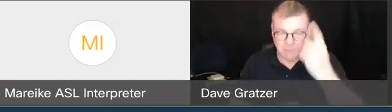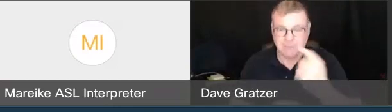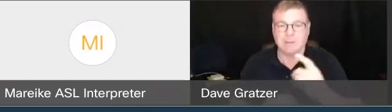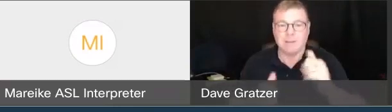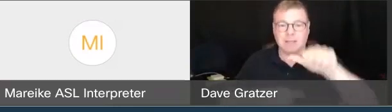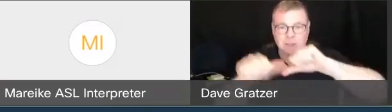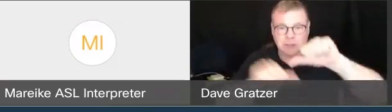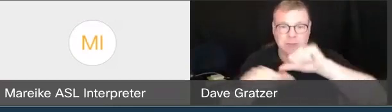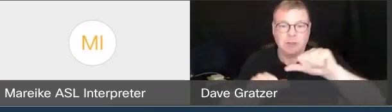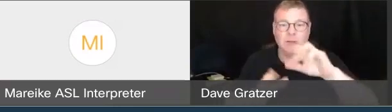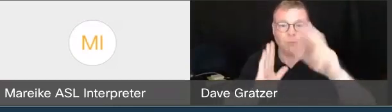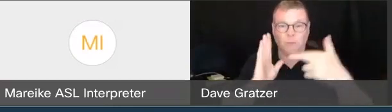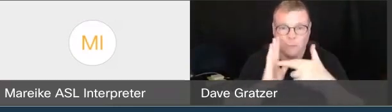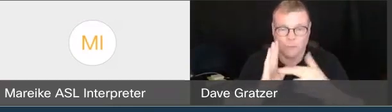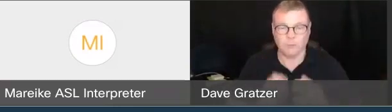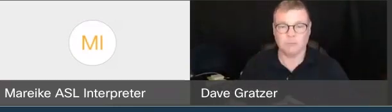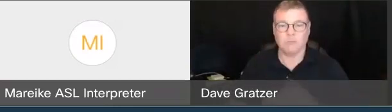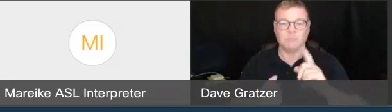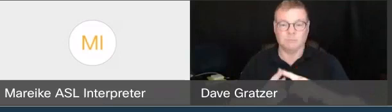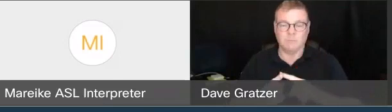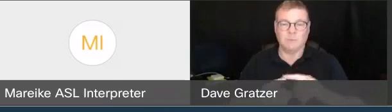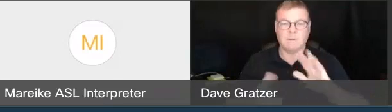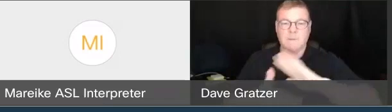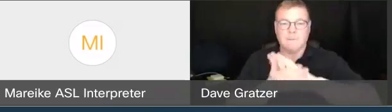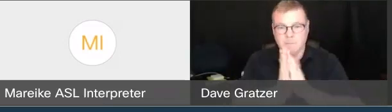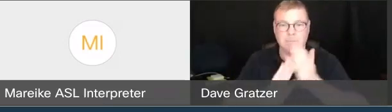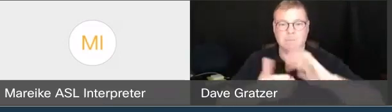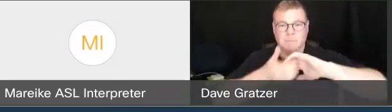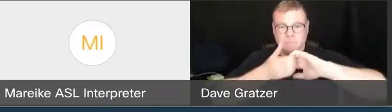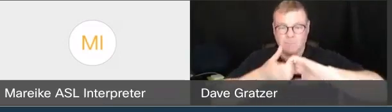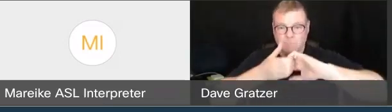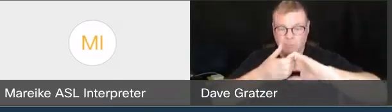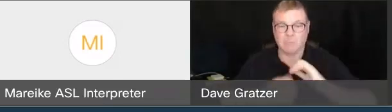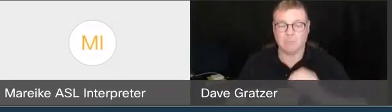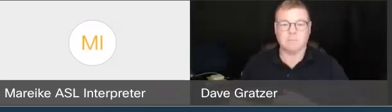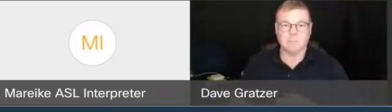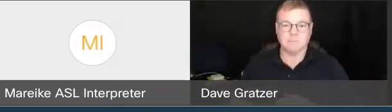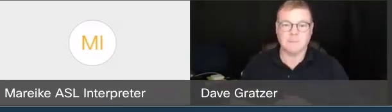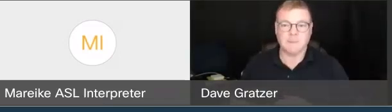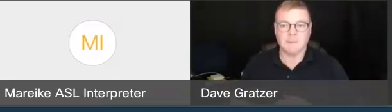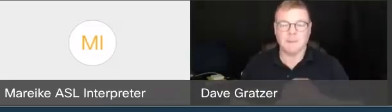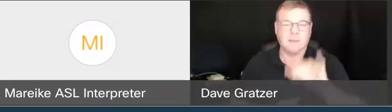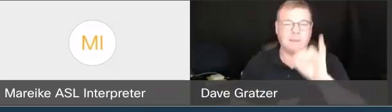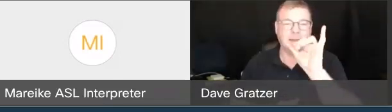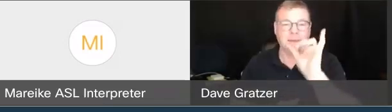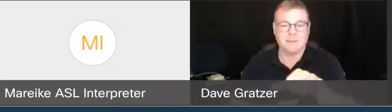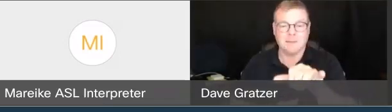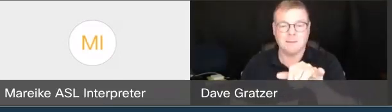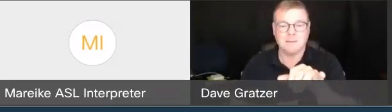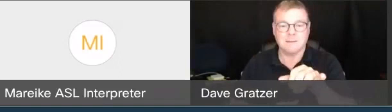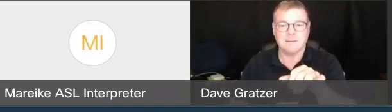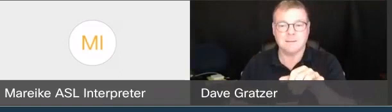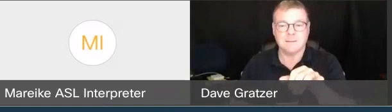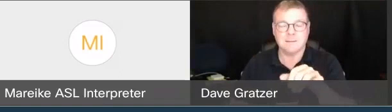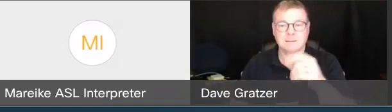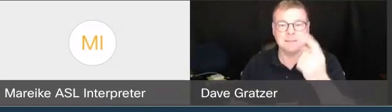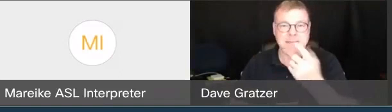roles to truly be partners. And so I think that's something that they just can't be underestimated